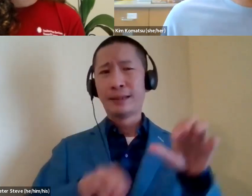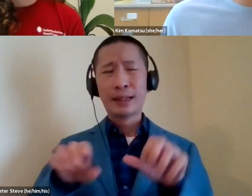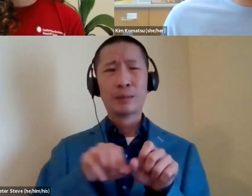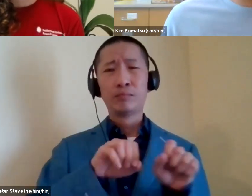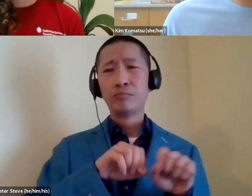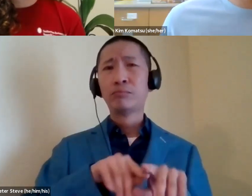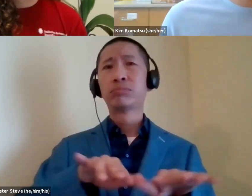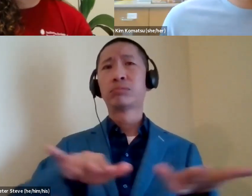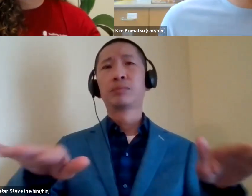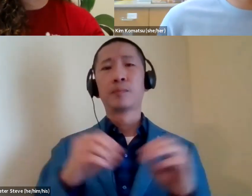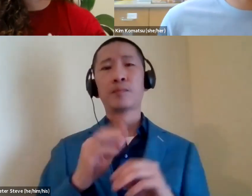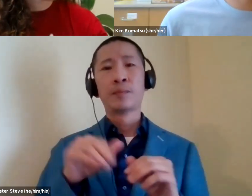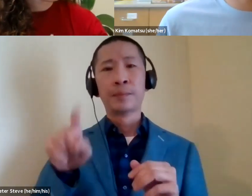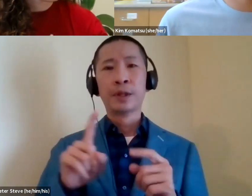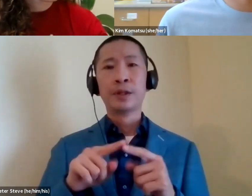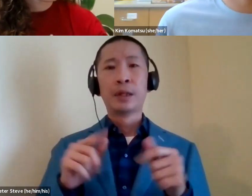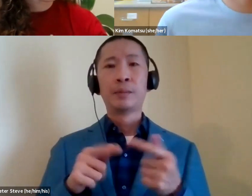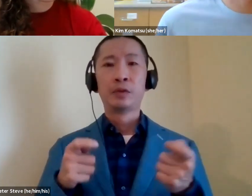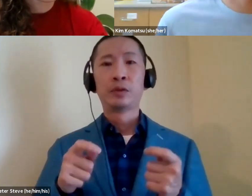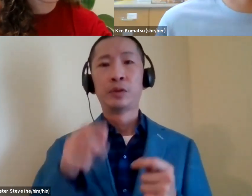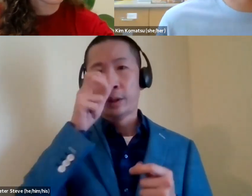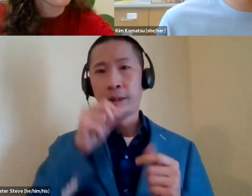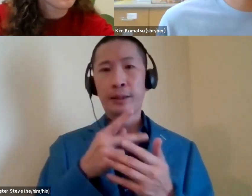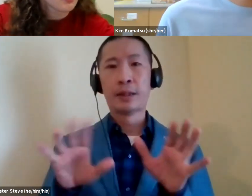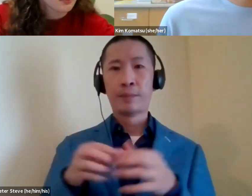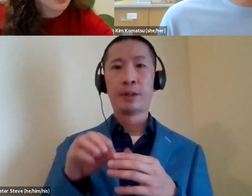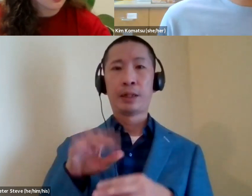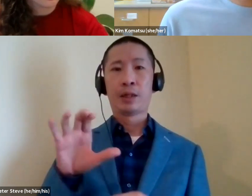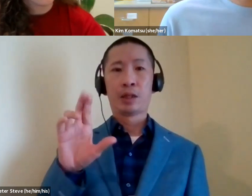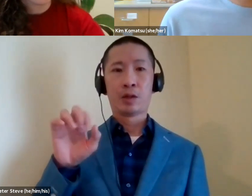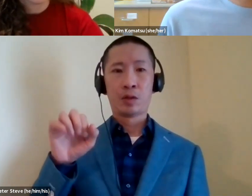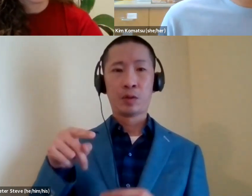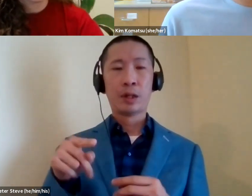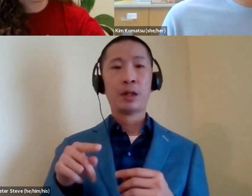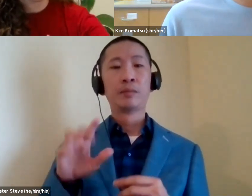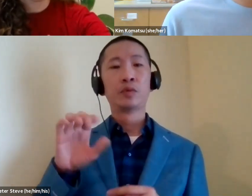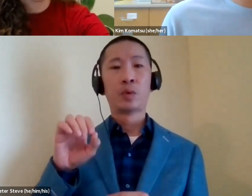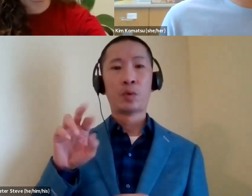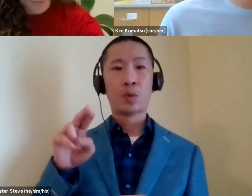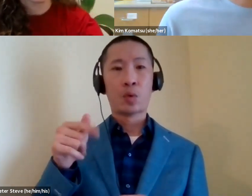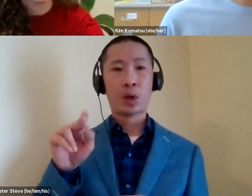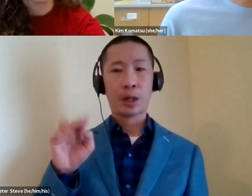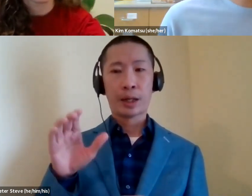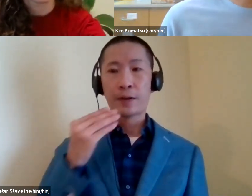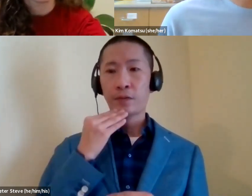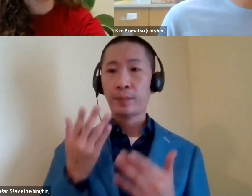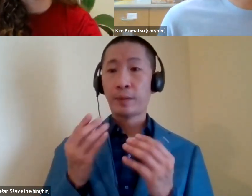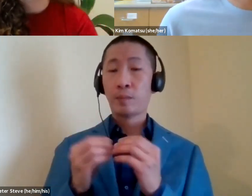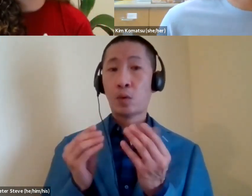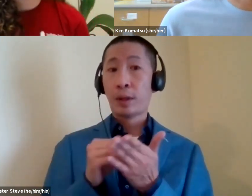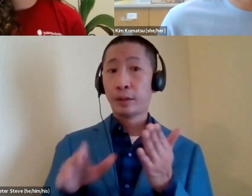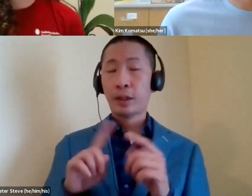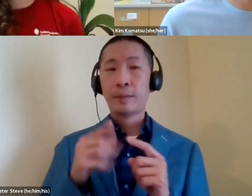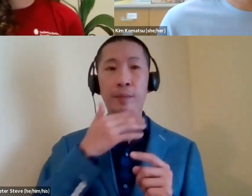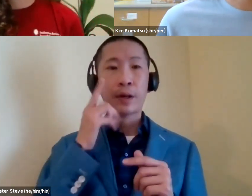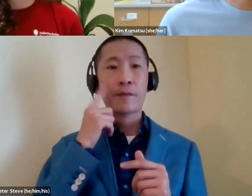Kim Komatsu (she/her): More than they need to to be able to control insect populations in their crops so organic foods, although they're more expensive, they tend to be better for the insect populations.